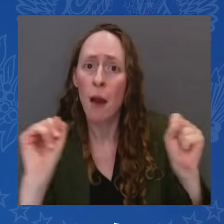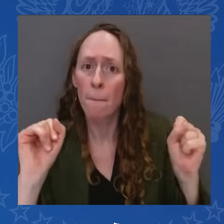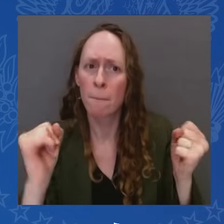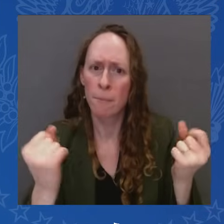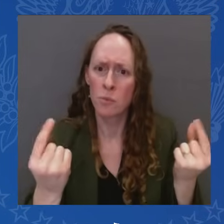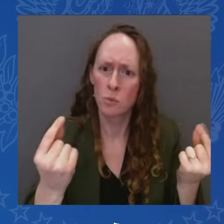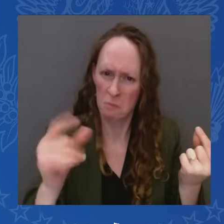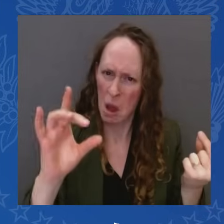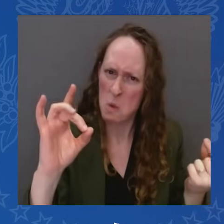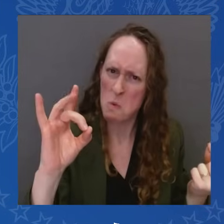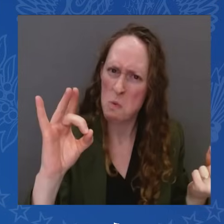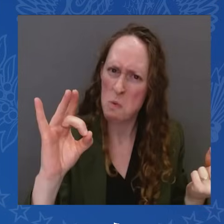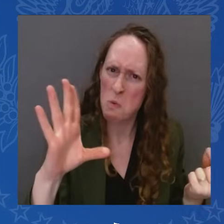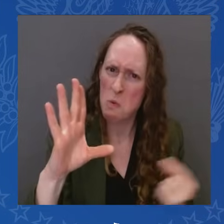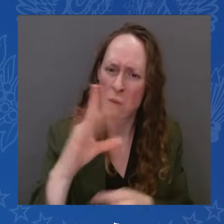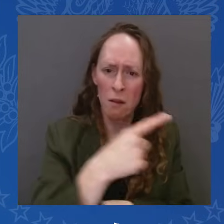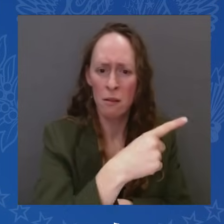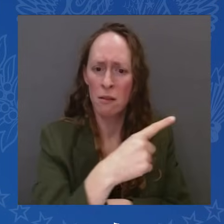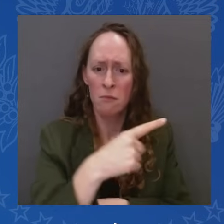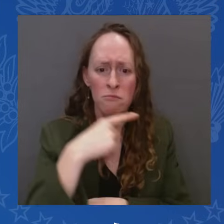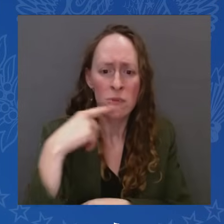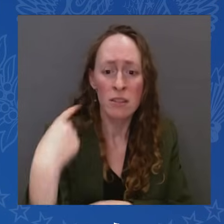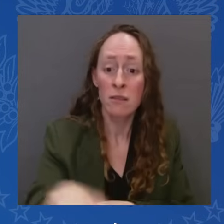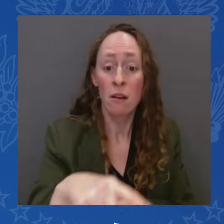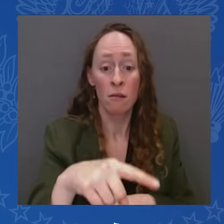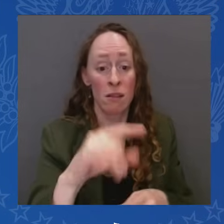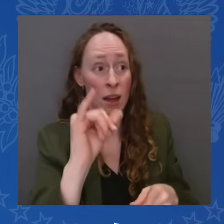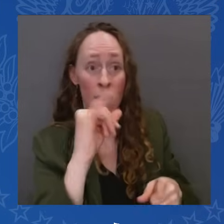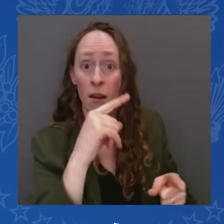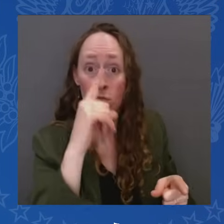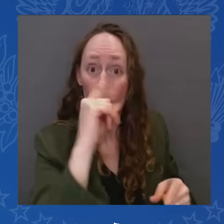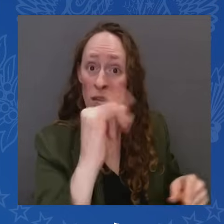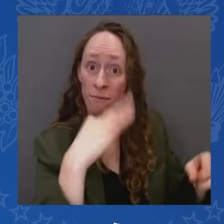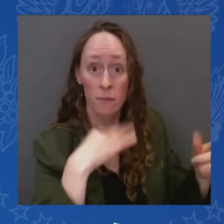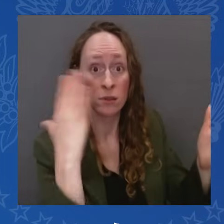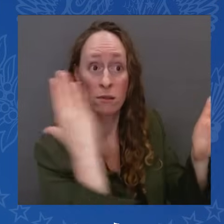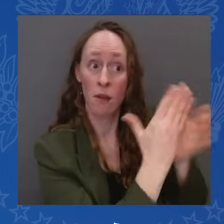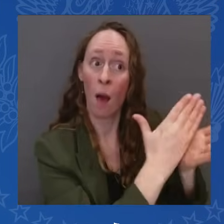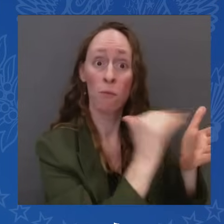and would-be aggressors everywhere will be emboldened to try to take what they can by force.